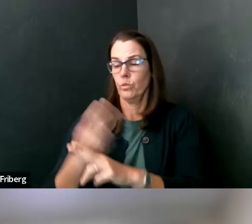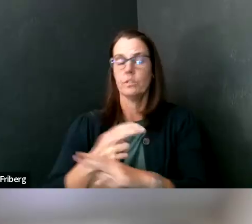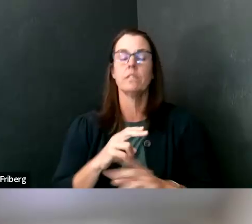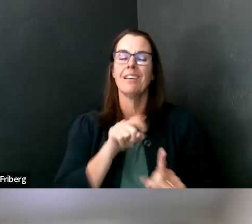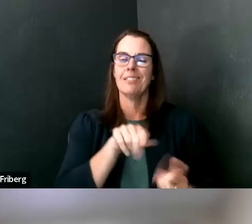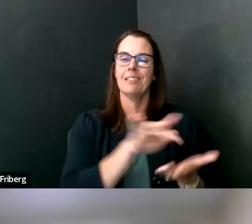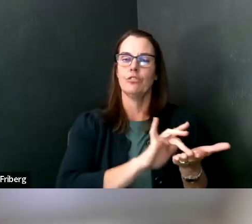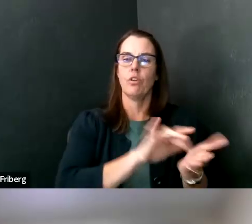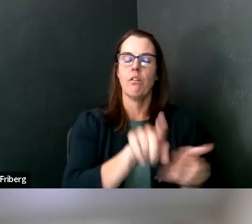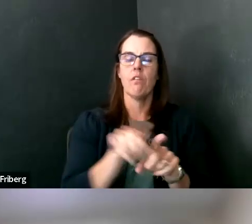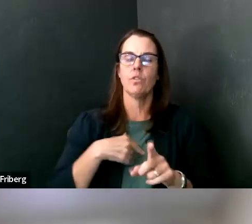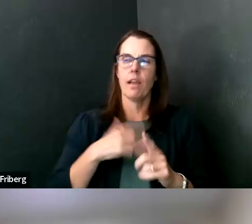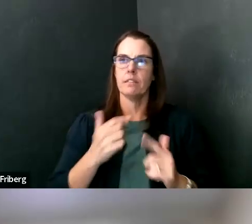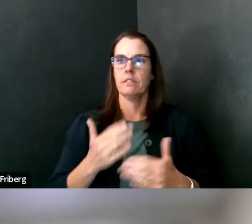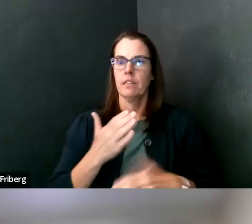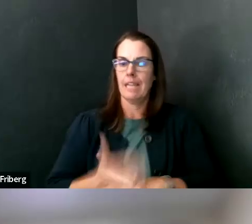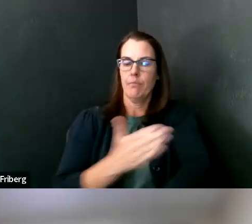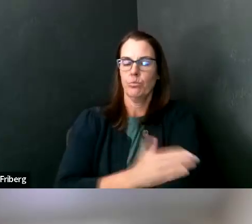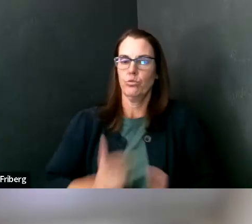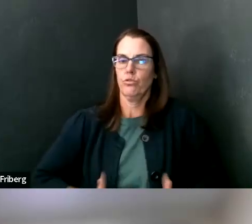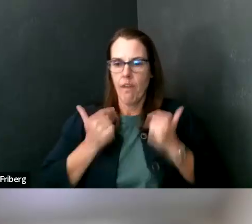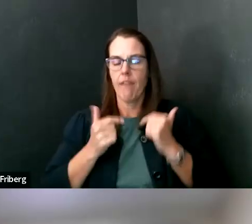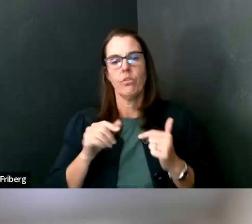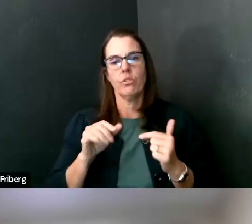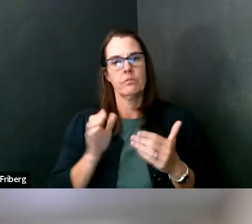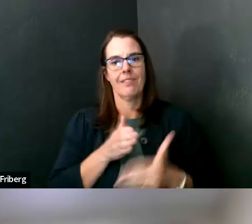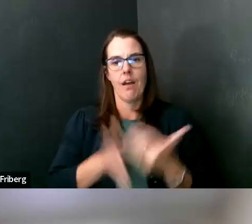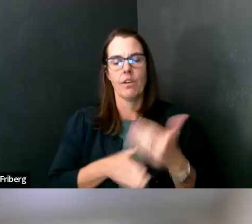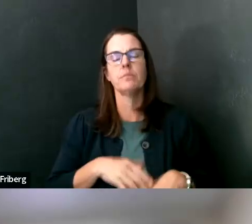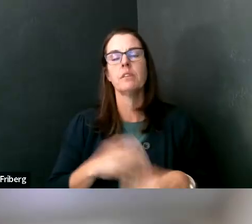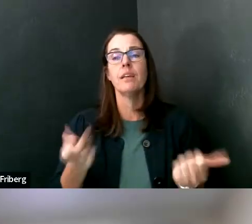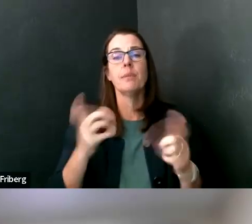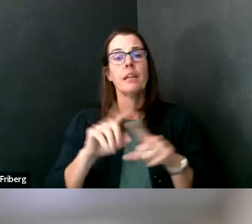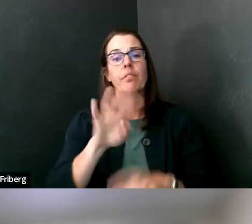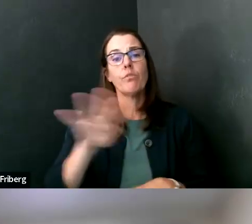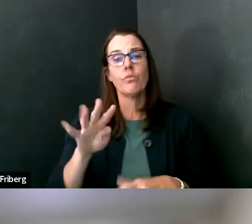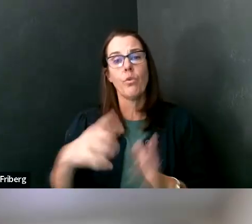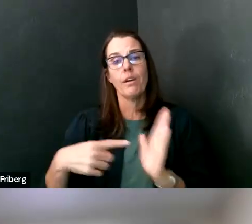improved survival outcomes in 14 tumor types. Many of the 44 indications for heat address high unmet